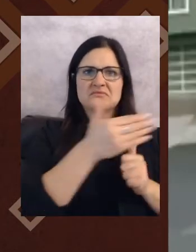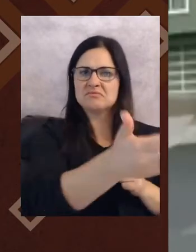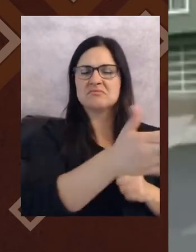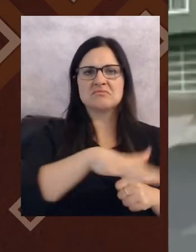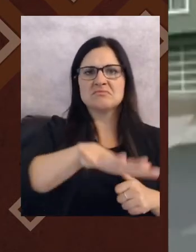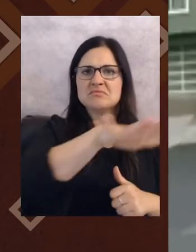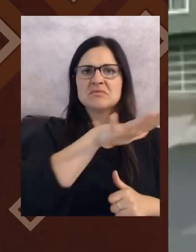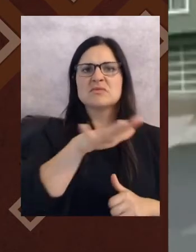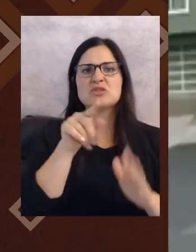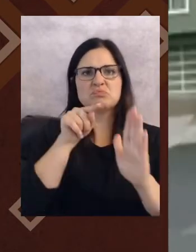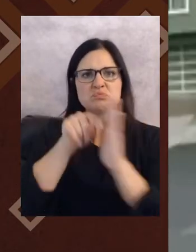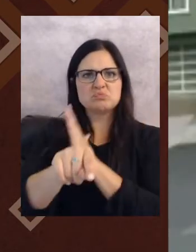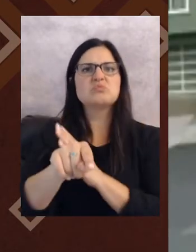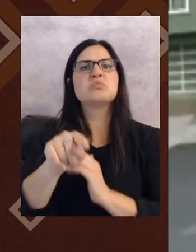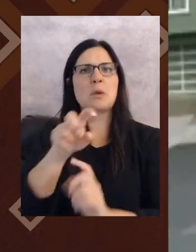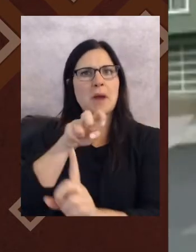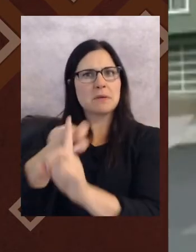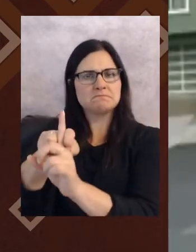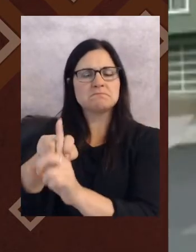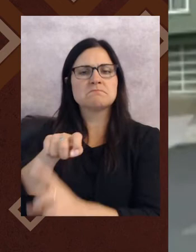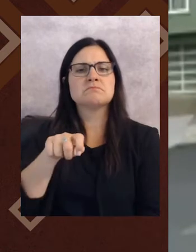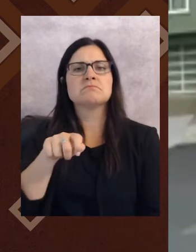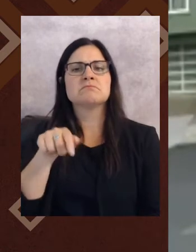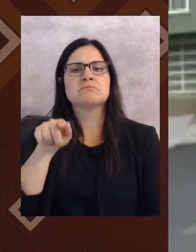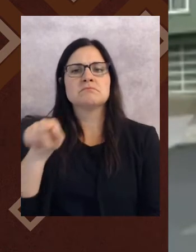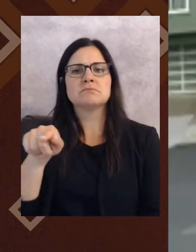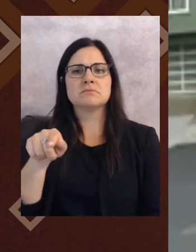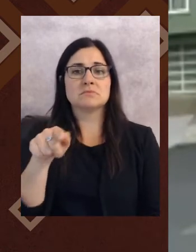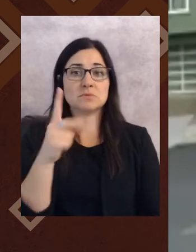If you see the video, there's nothing not intentional about it.